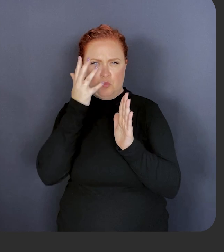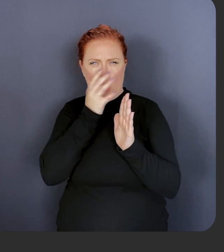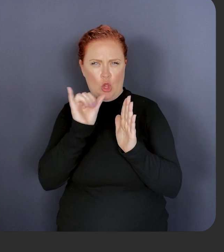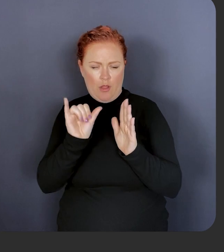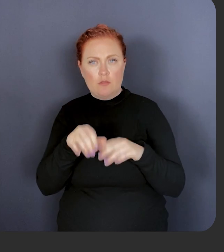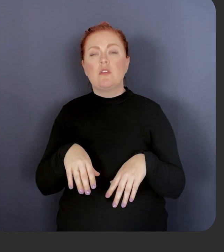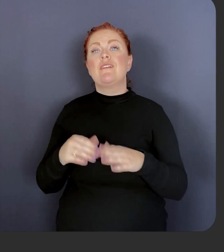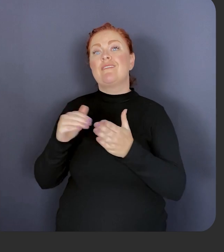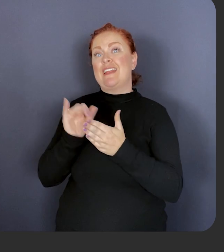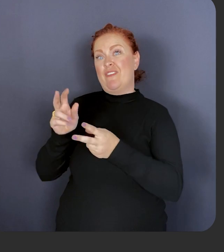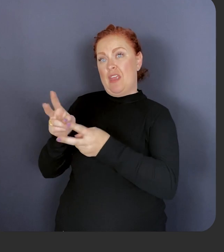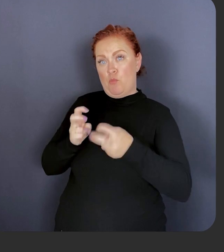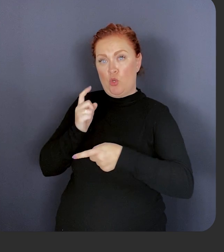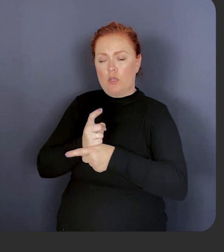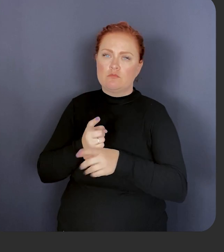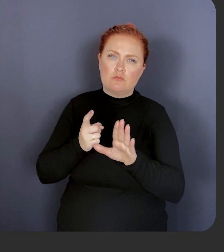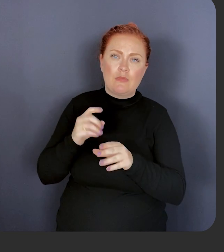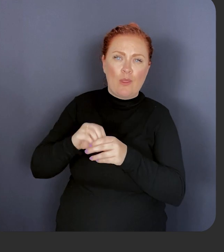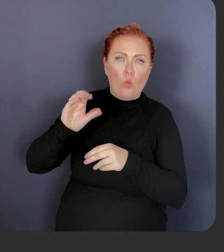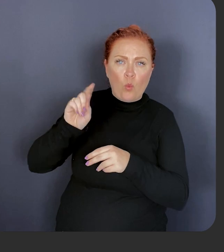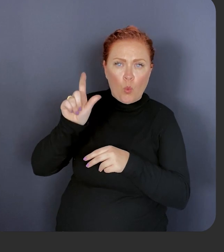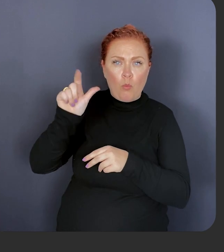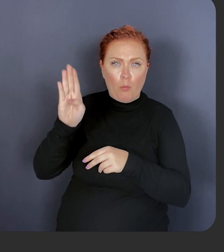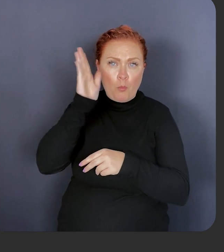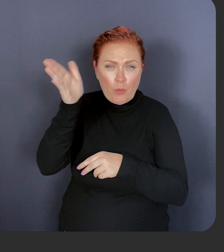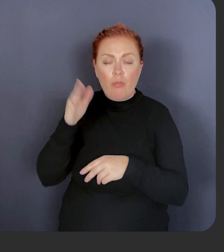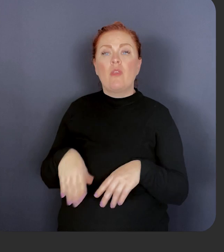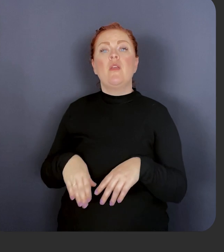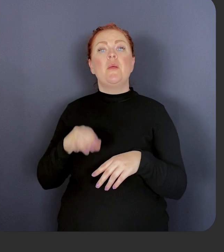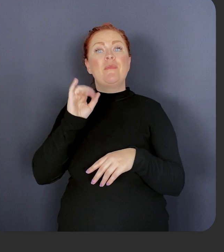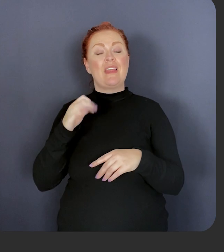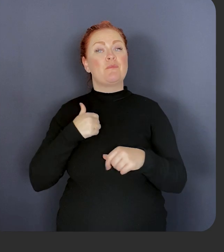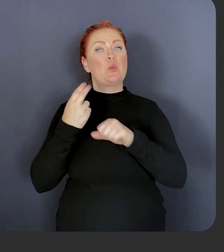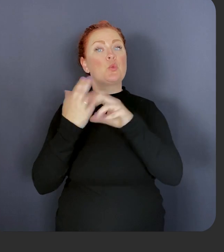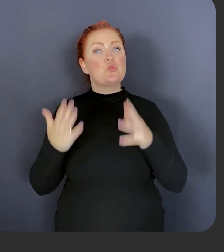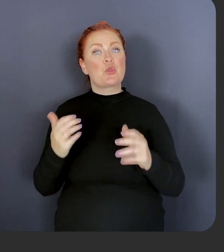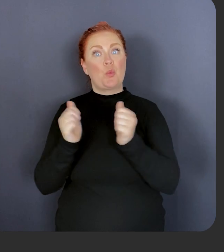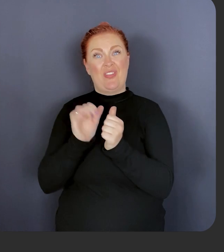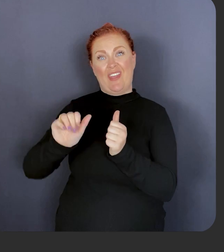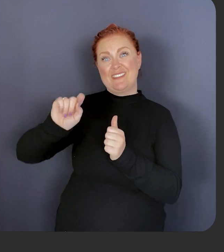And so if that import is correct, which it will be in the codelab, you'd see that if I was a user that had this setting on,